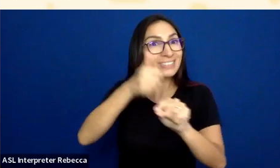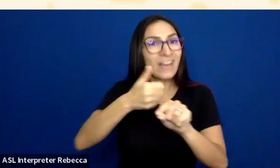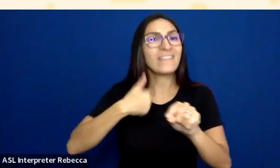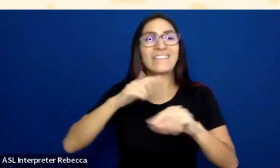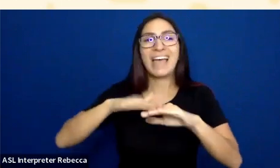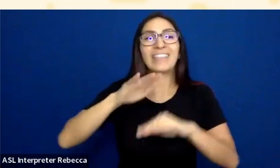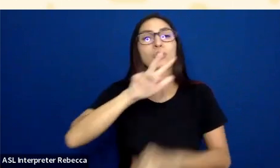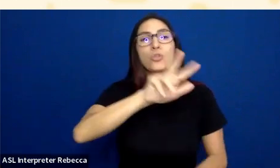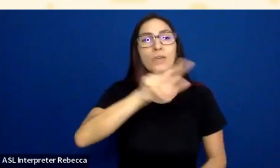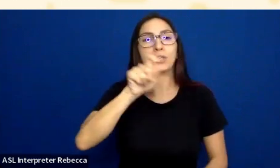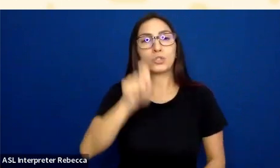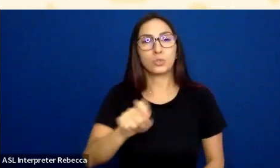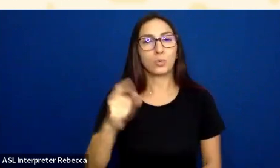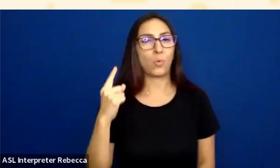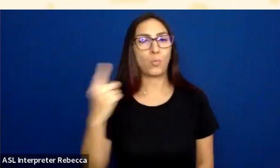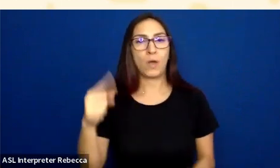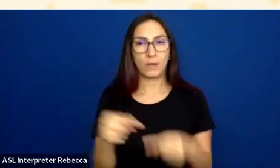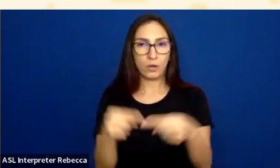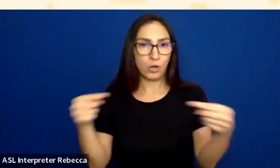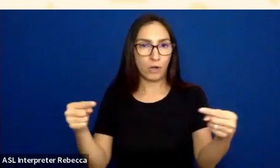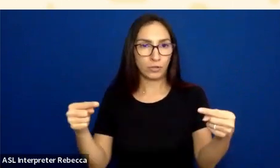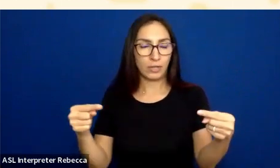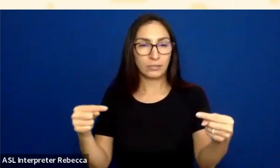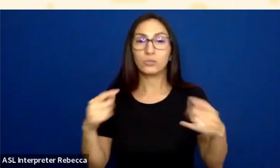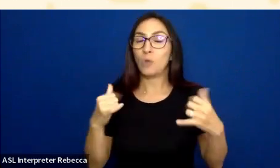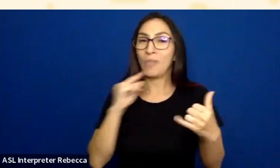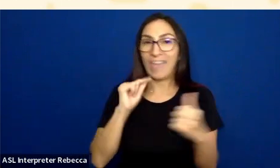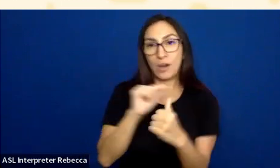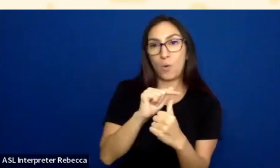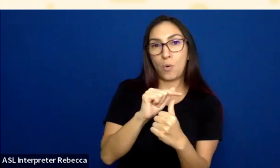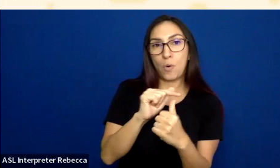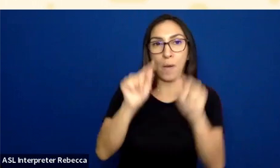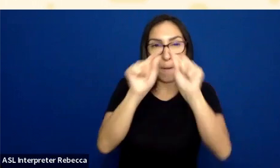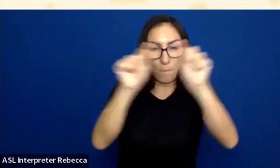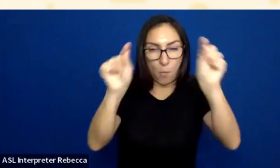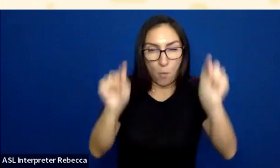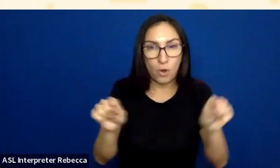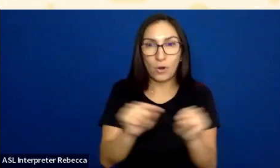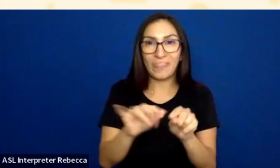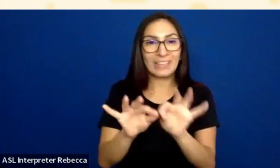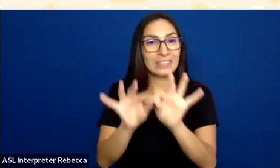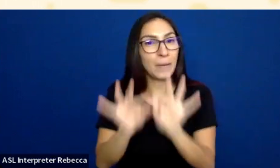Right now we're focusing on that border, because that's the part that I need to be able to see to know where I put my mouse